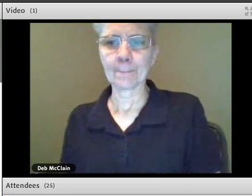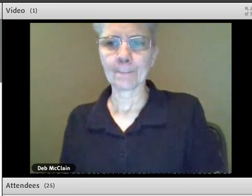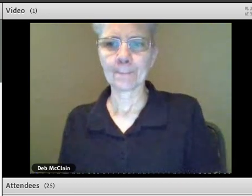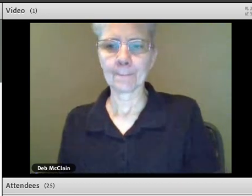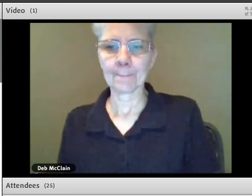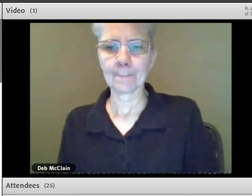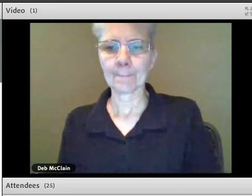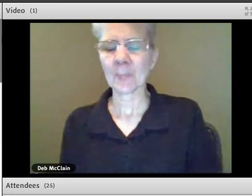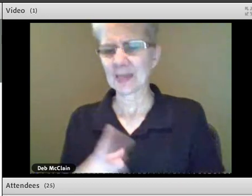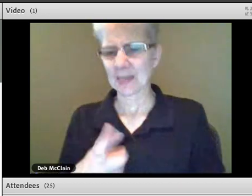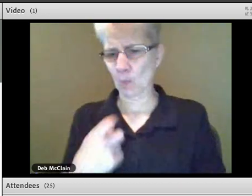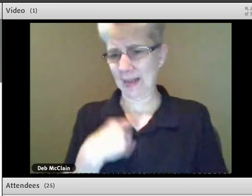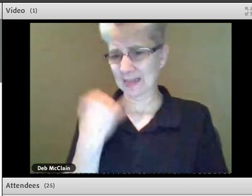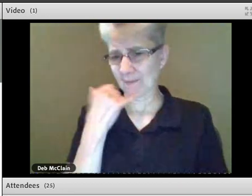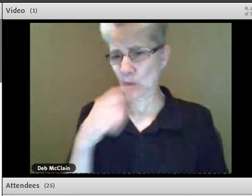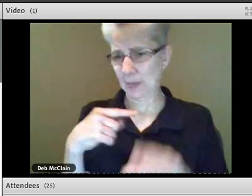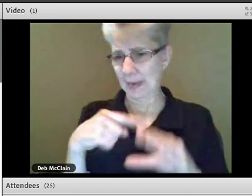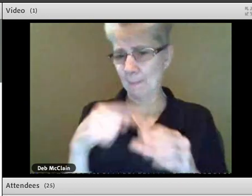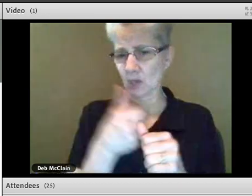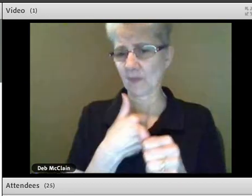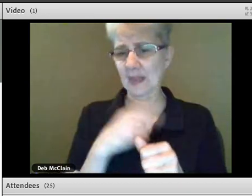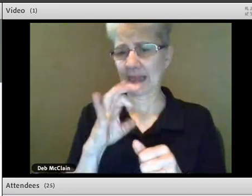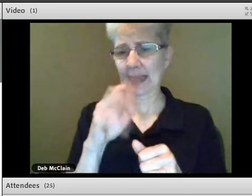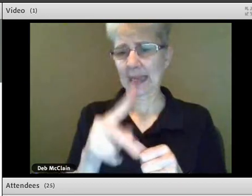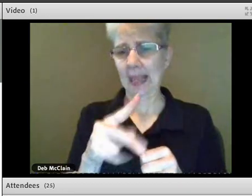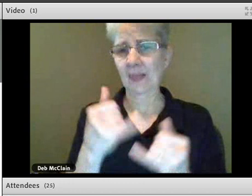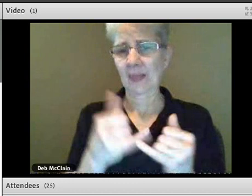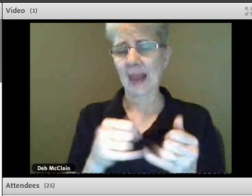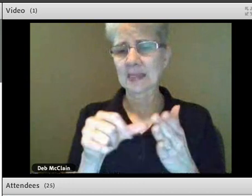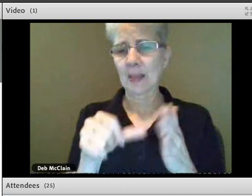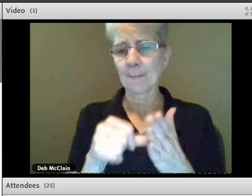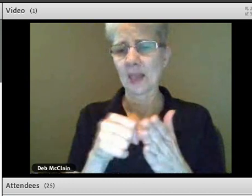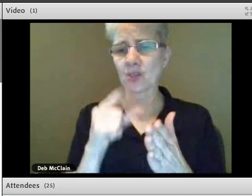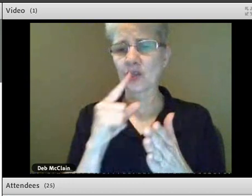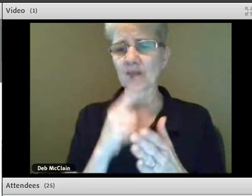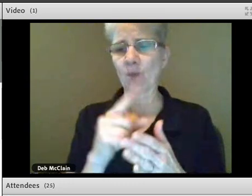Someone asked if you can e-mail each of us the links that appeared on the last pages for the free Canvas website.